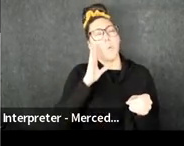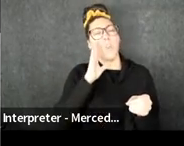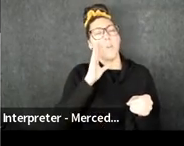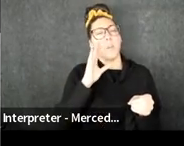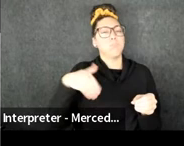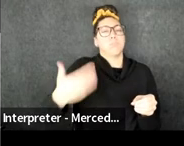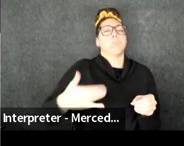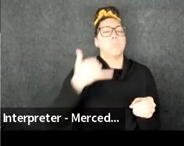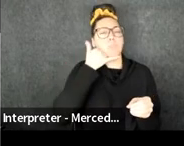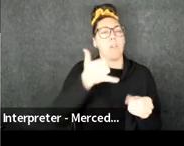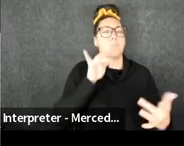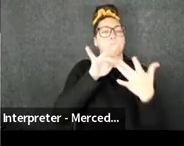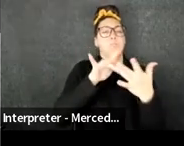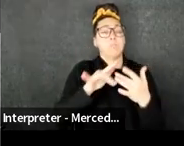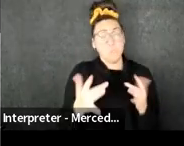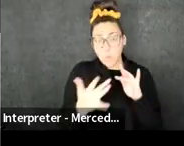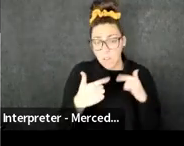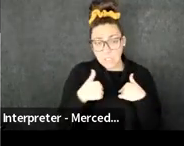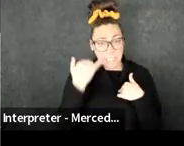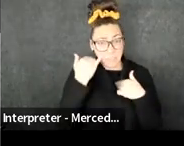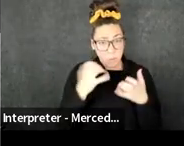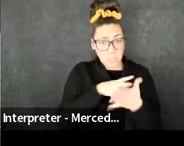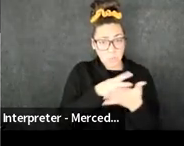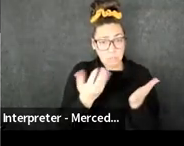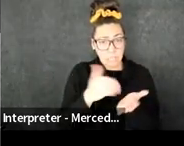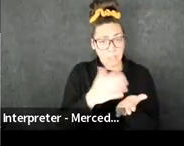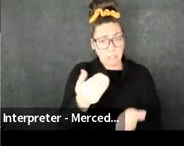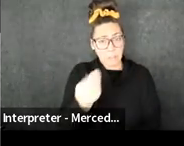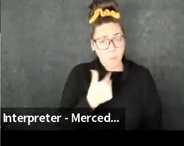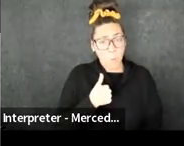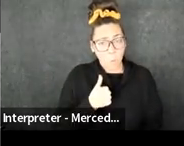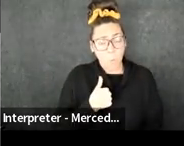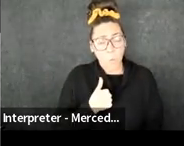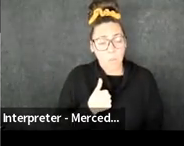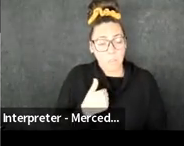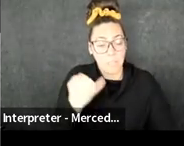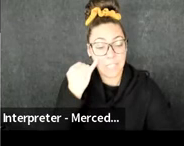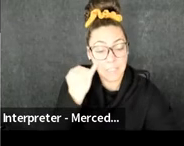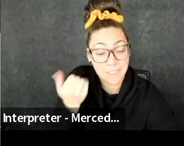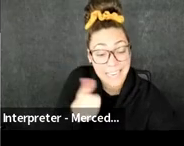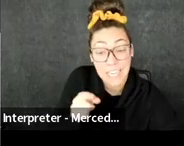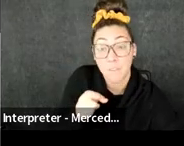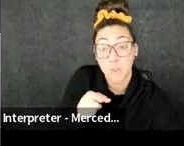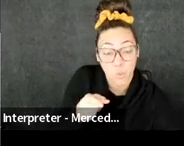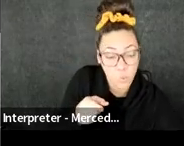Feel free to reach out to us if you would like our schedule again. If any of you are interested in a flier